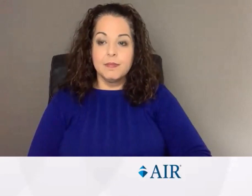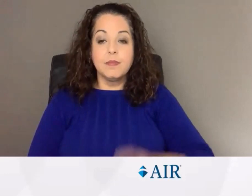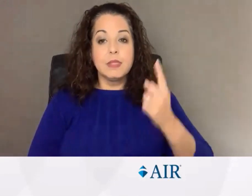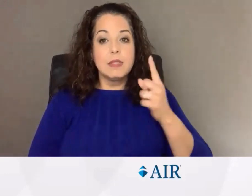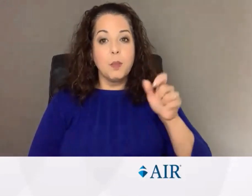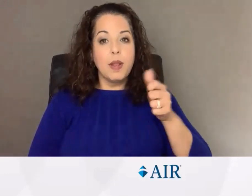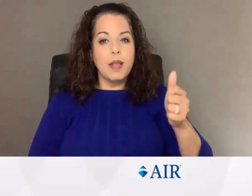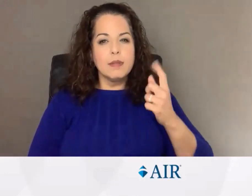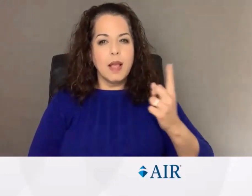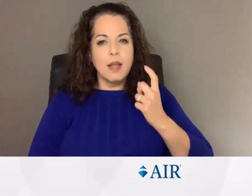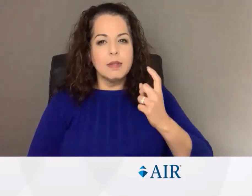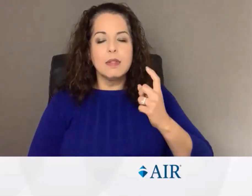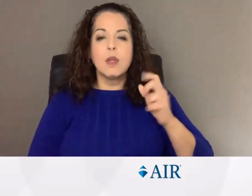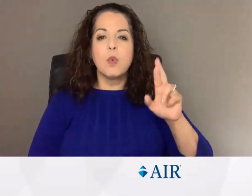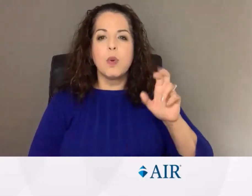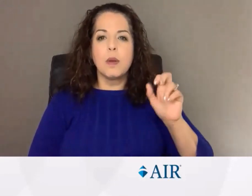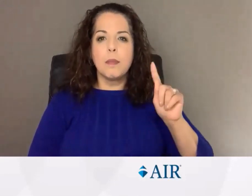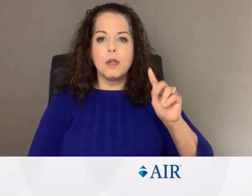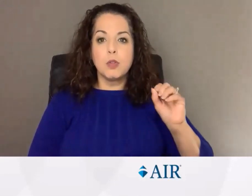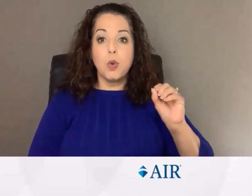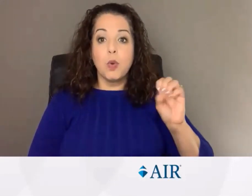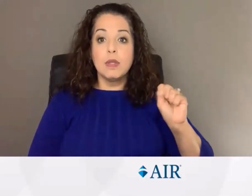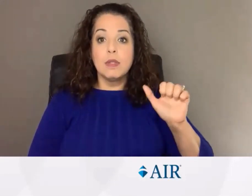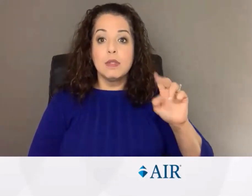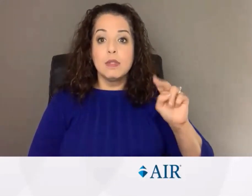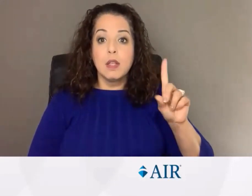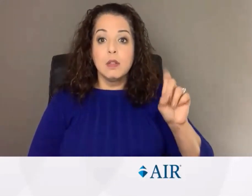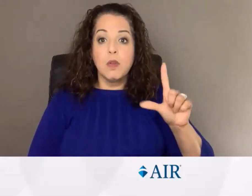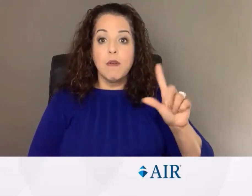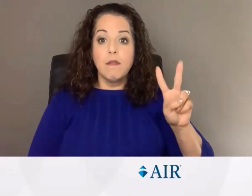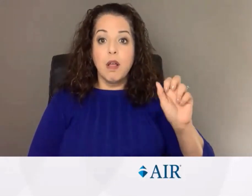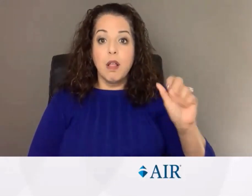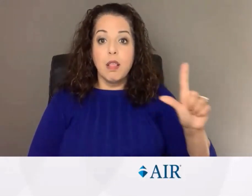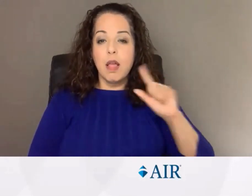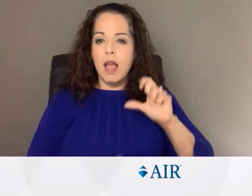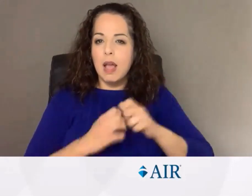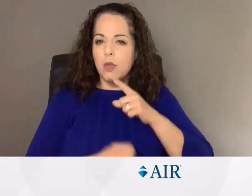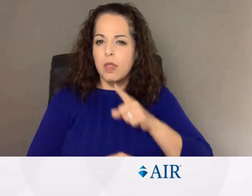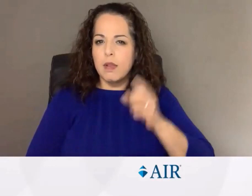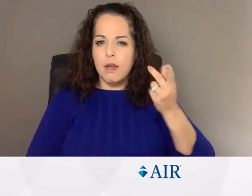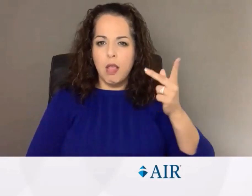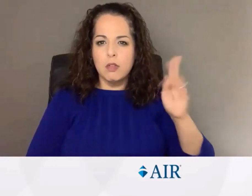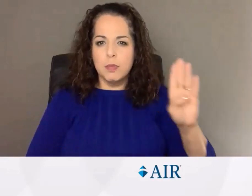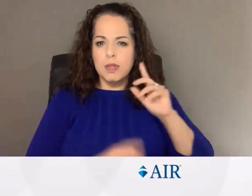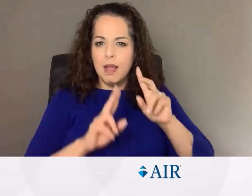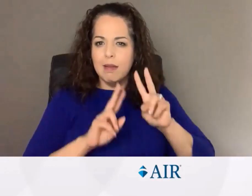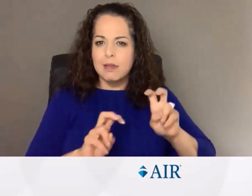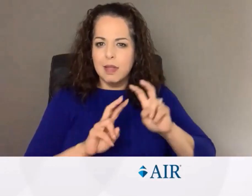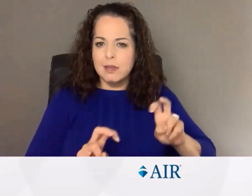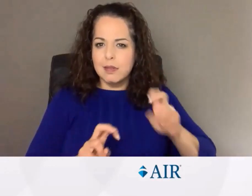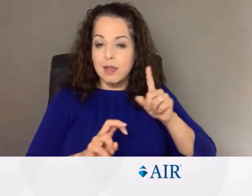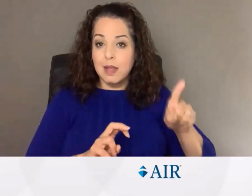Roberto Sandoval, how do the knowledge brokers assess the impact of information shared and the effectiveness